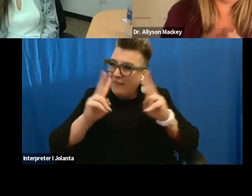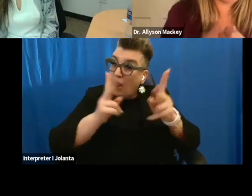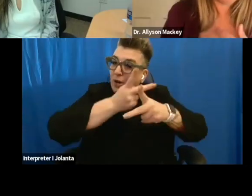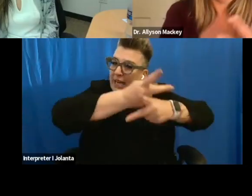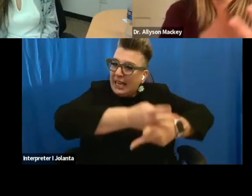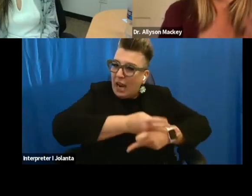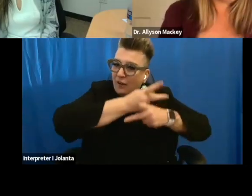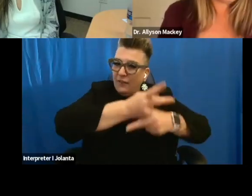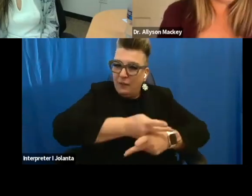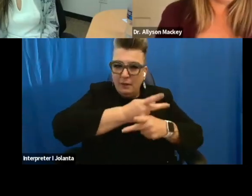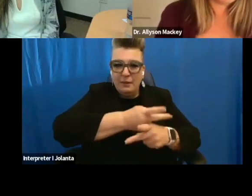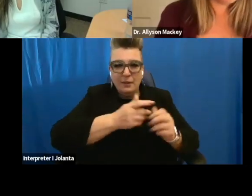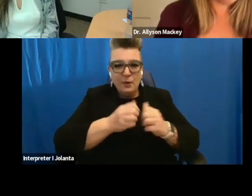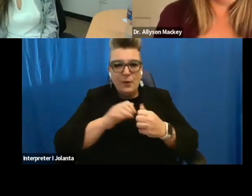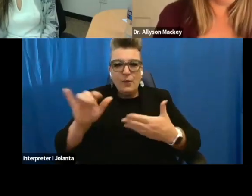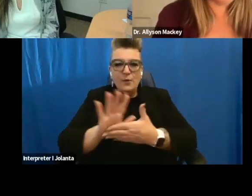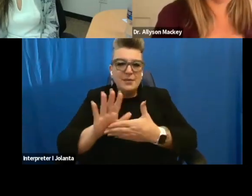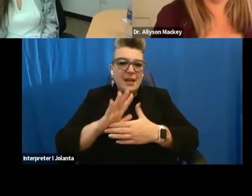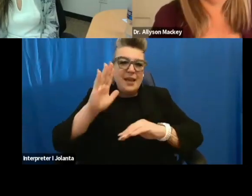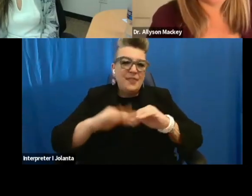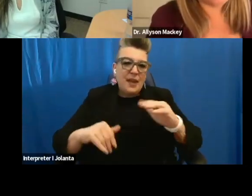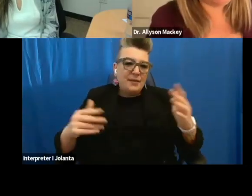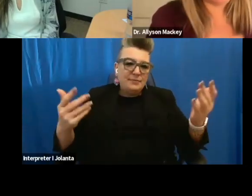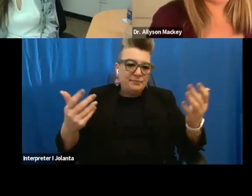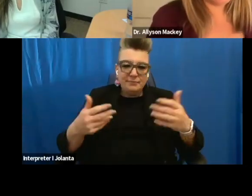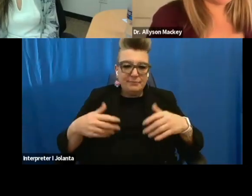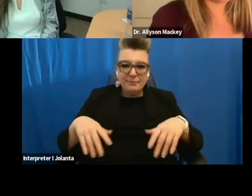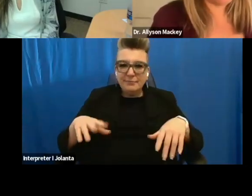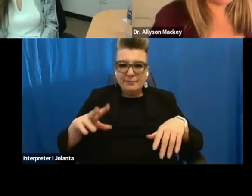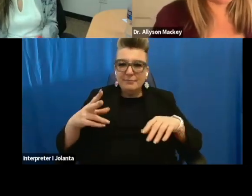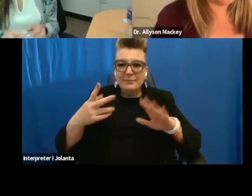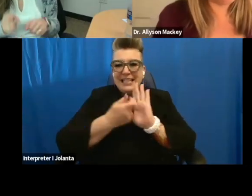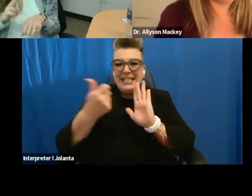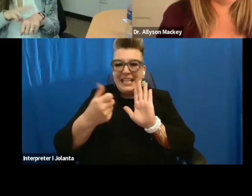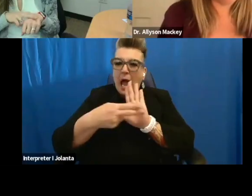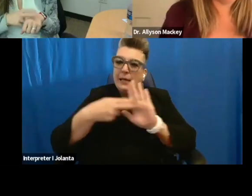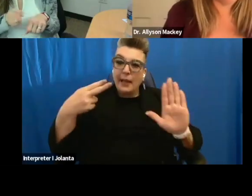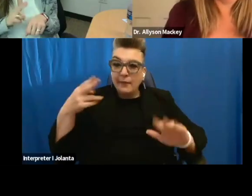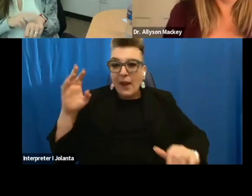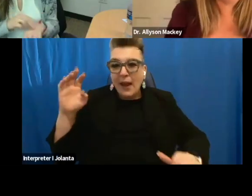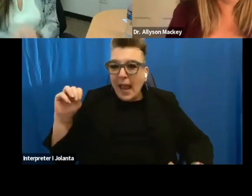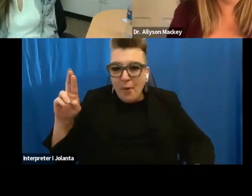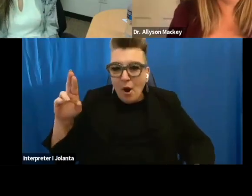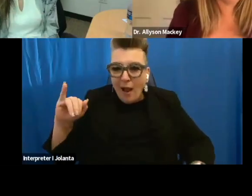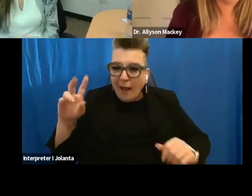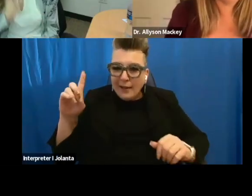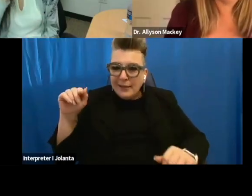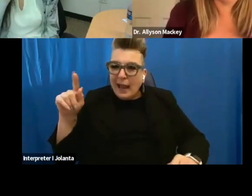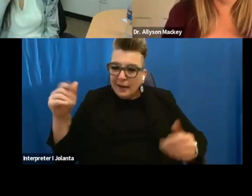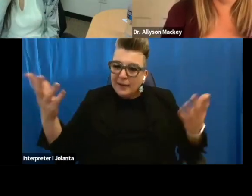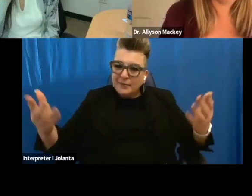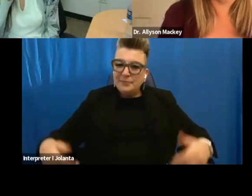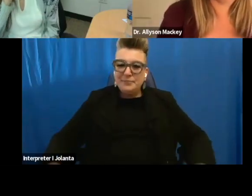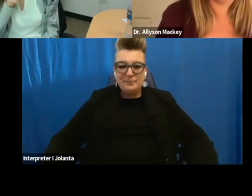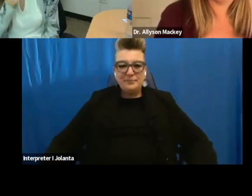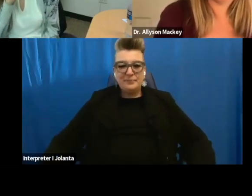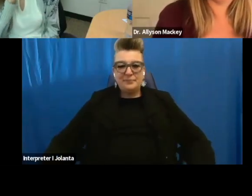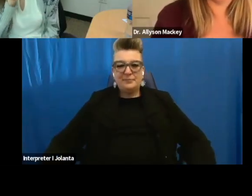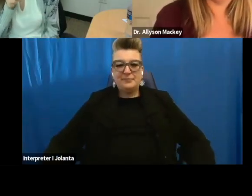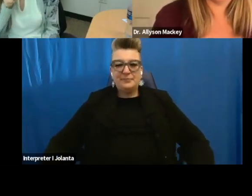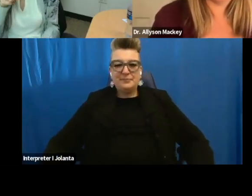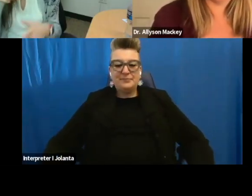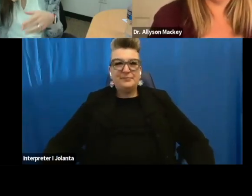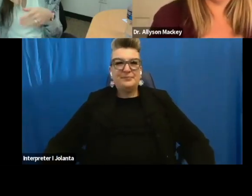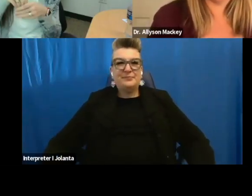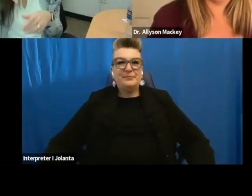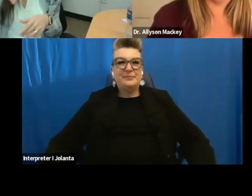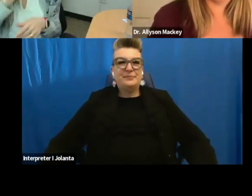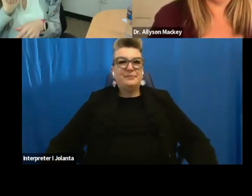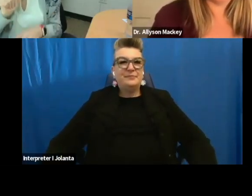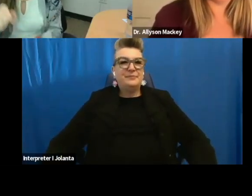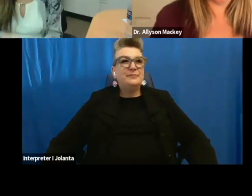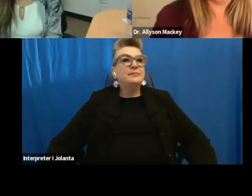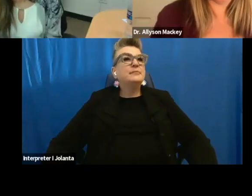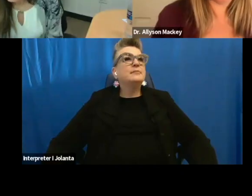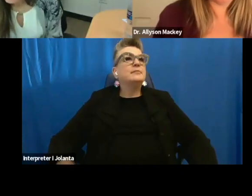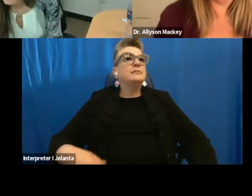be with deidentified MRI data or something like that of course I do see another question in the